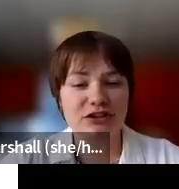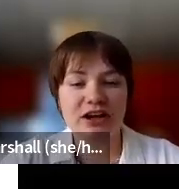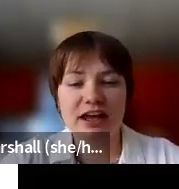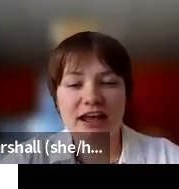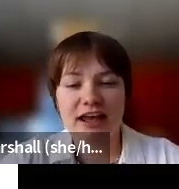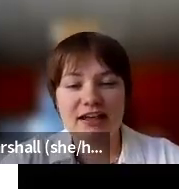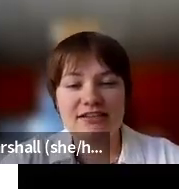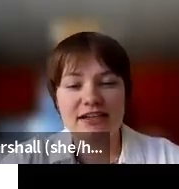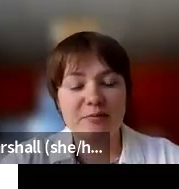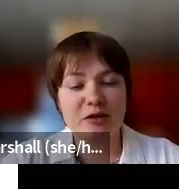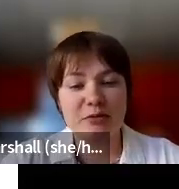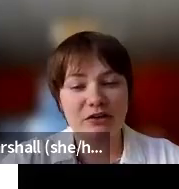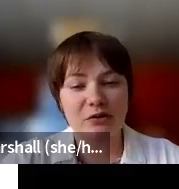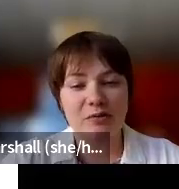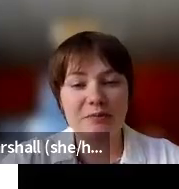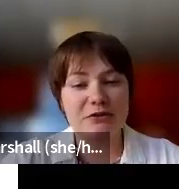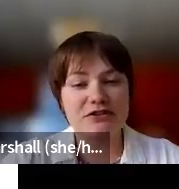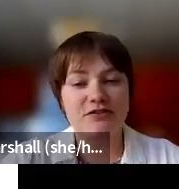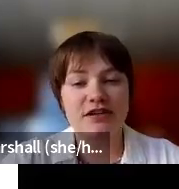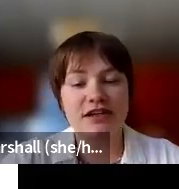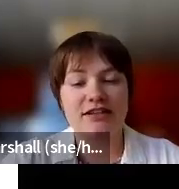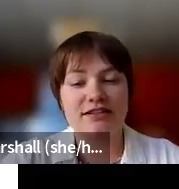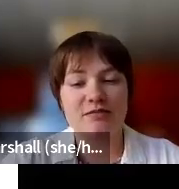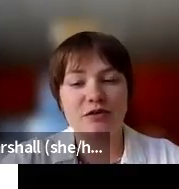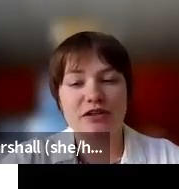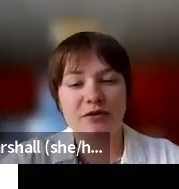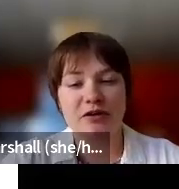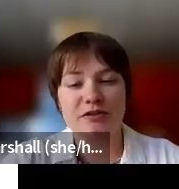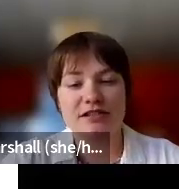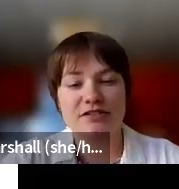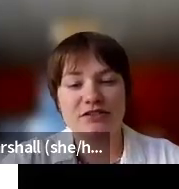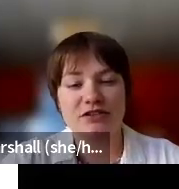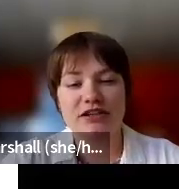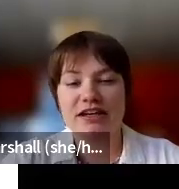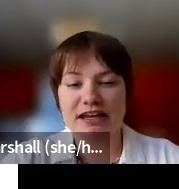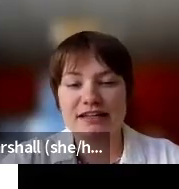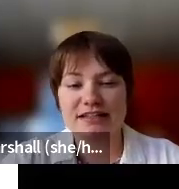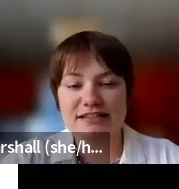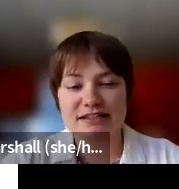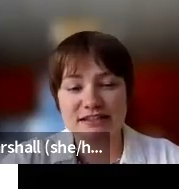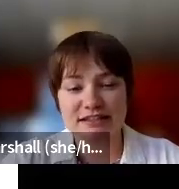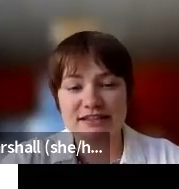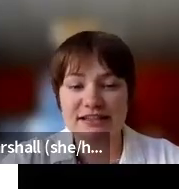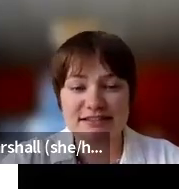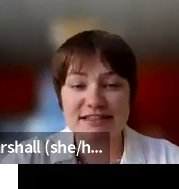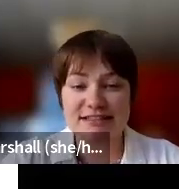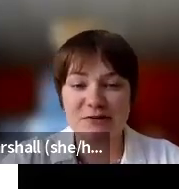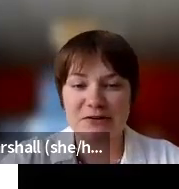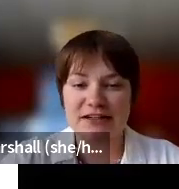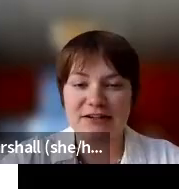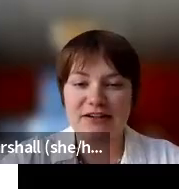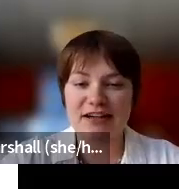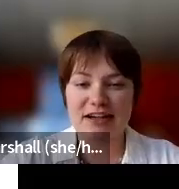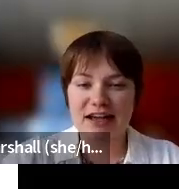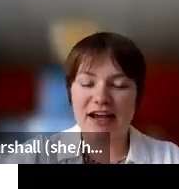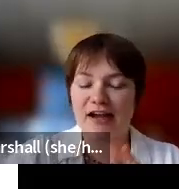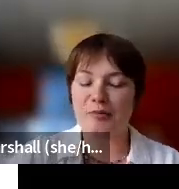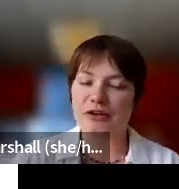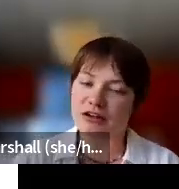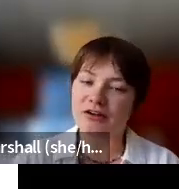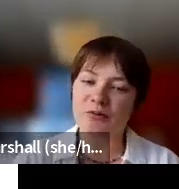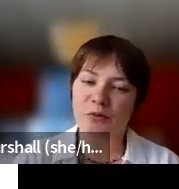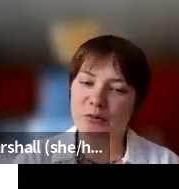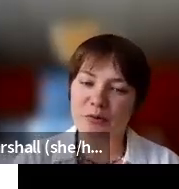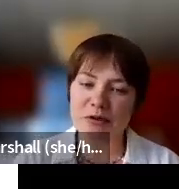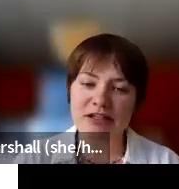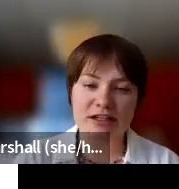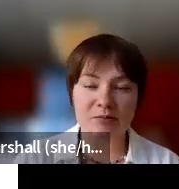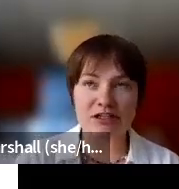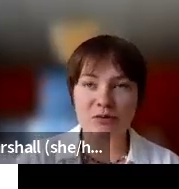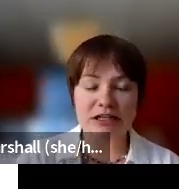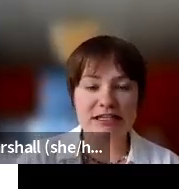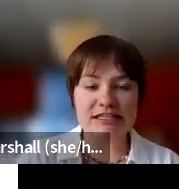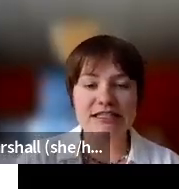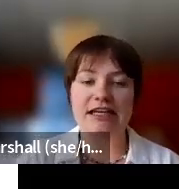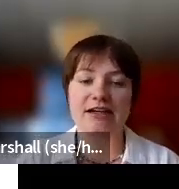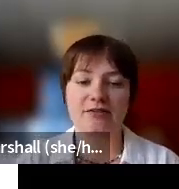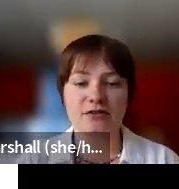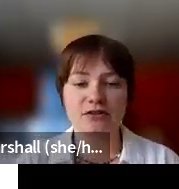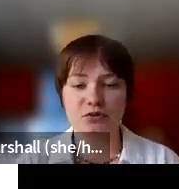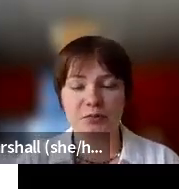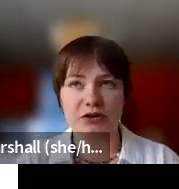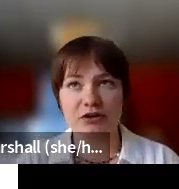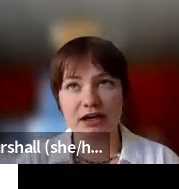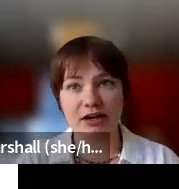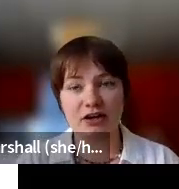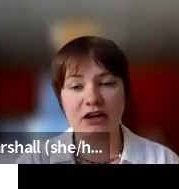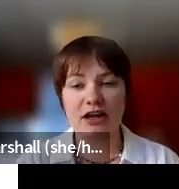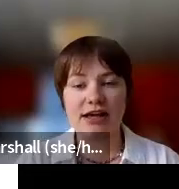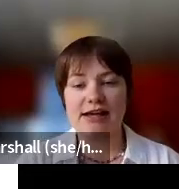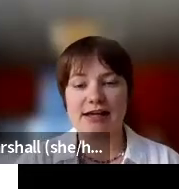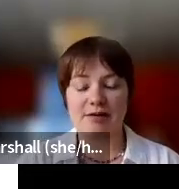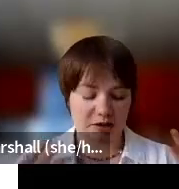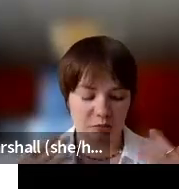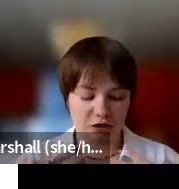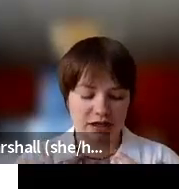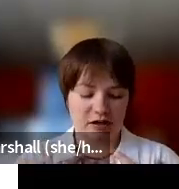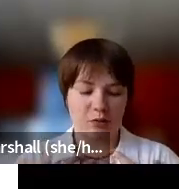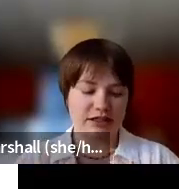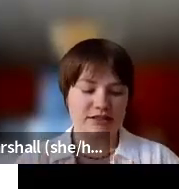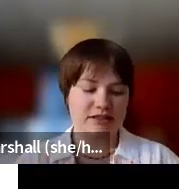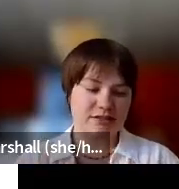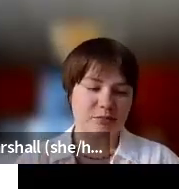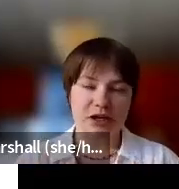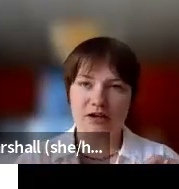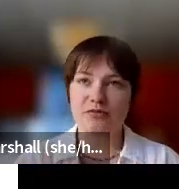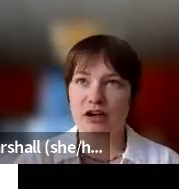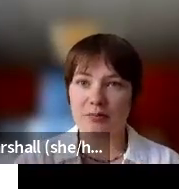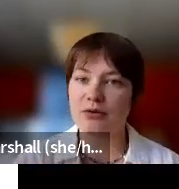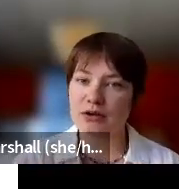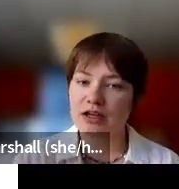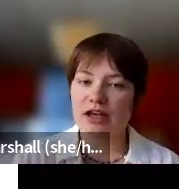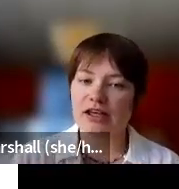Great, hello, everyone, welcome to our